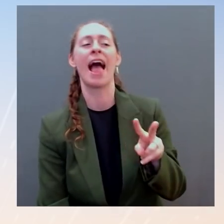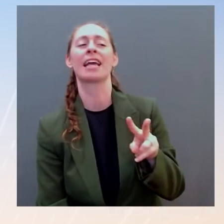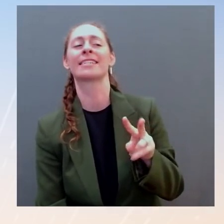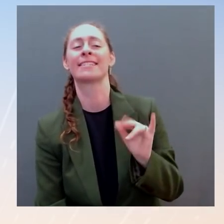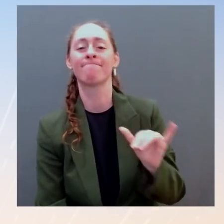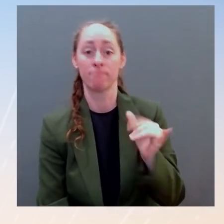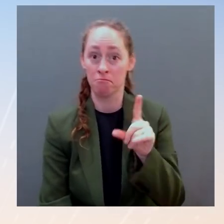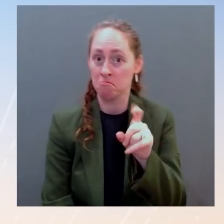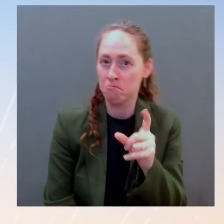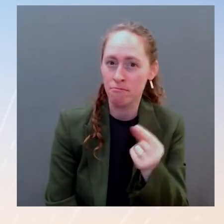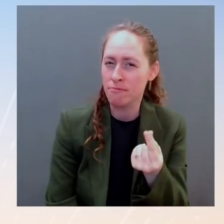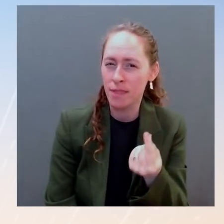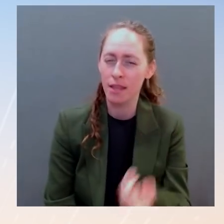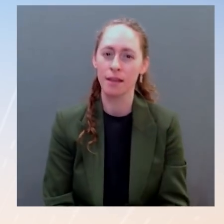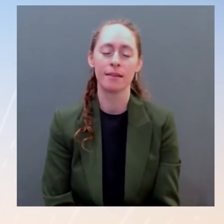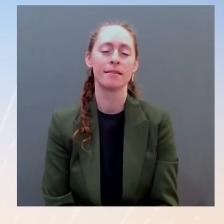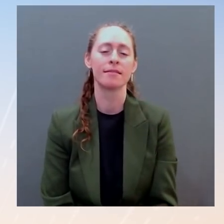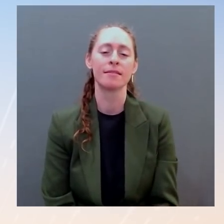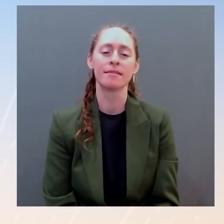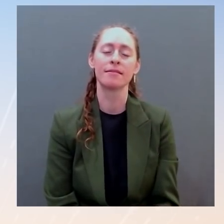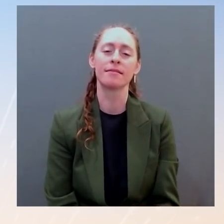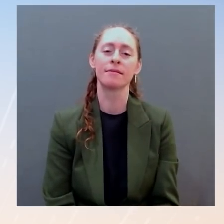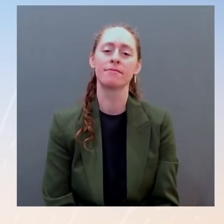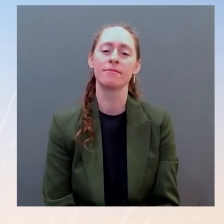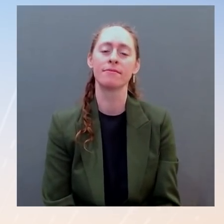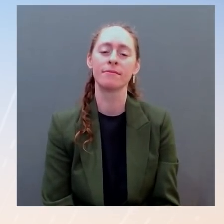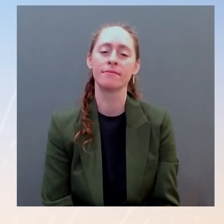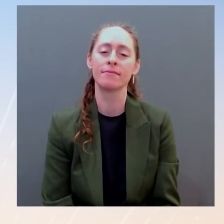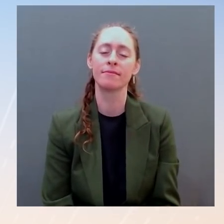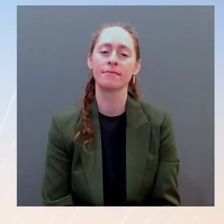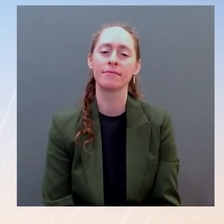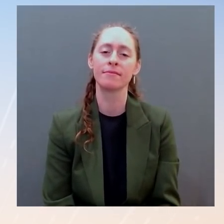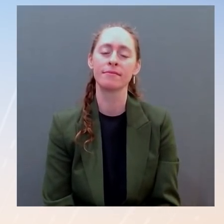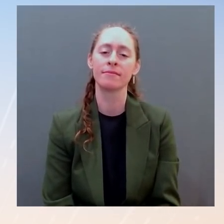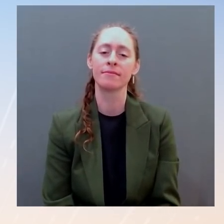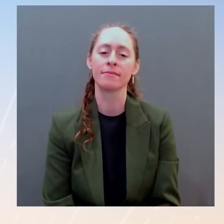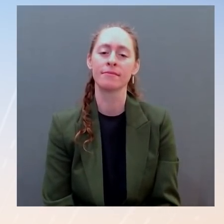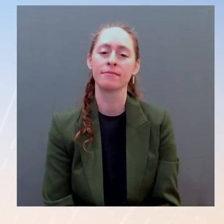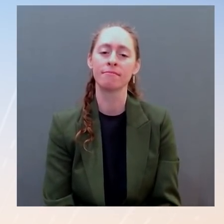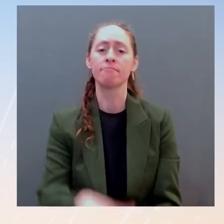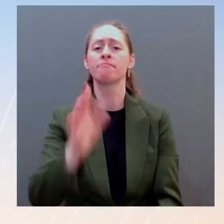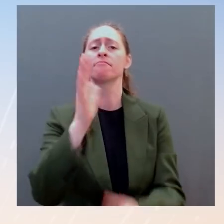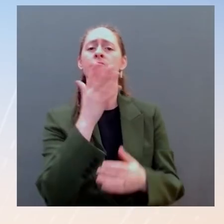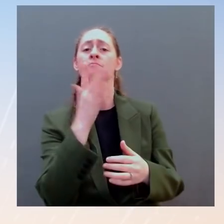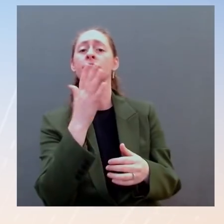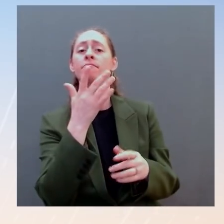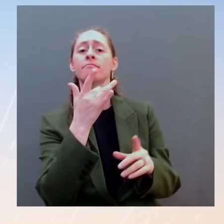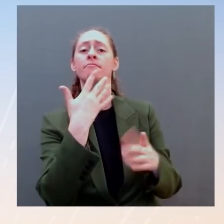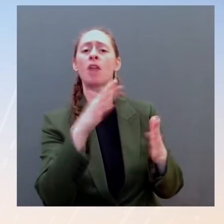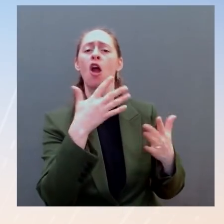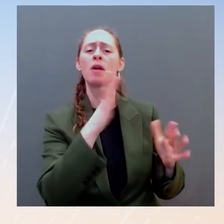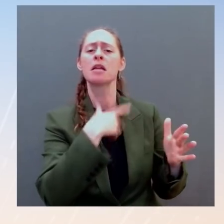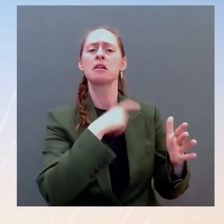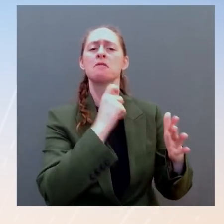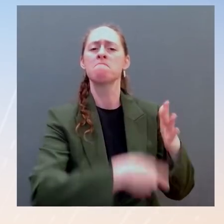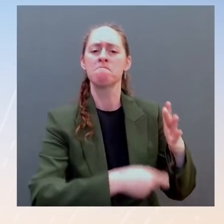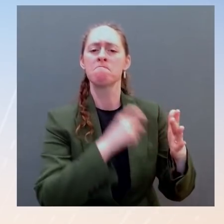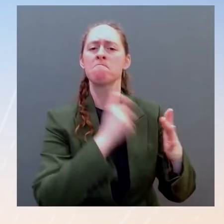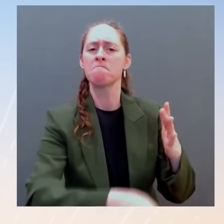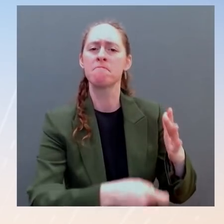we talked about how some of the tariffs implemented by the previous administration were not strategic and instead raised costs on Americans.